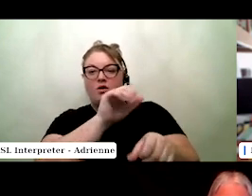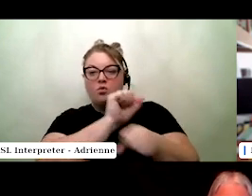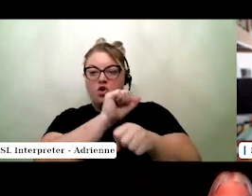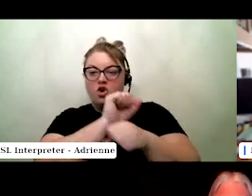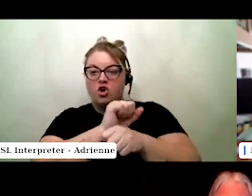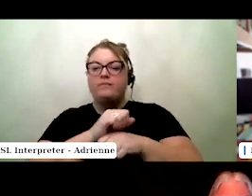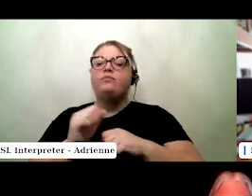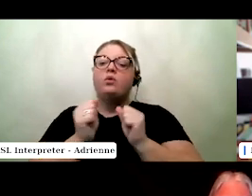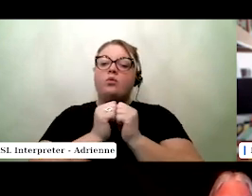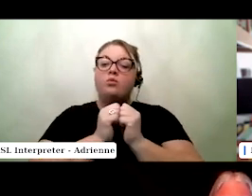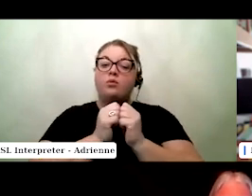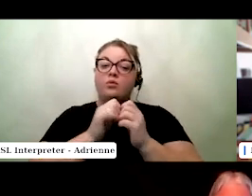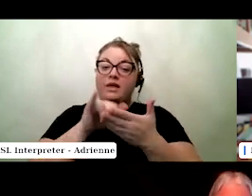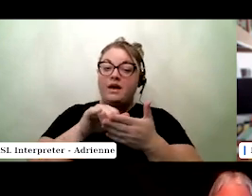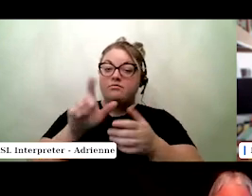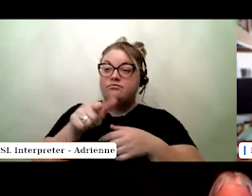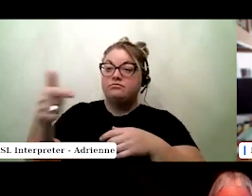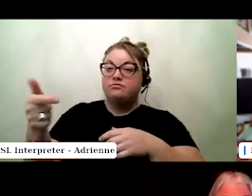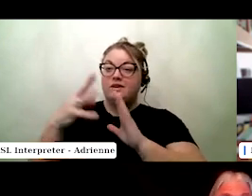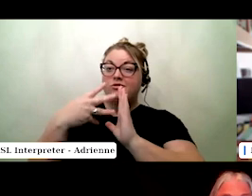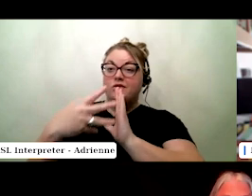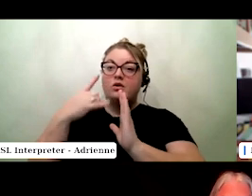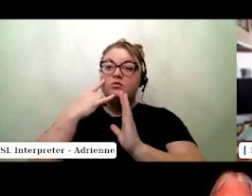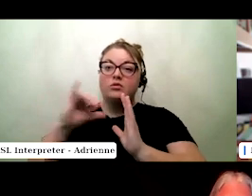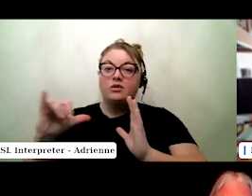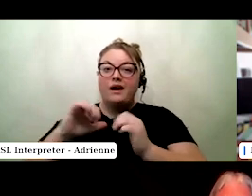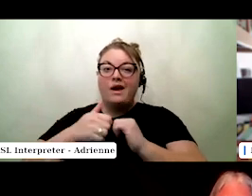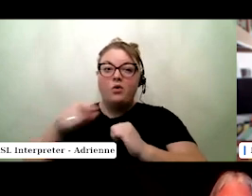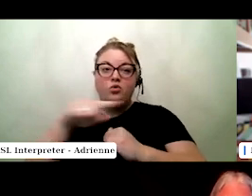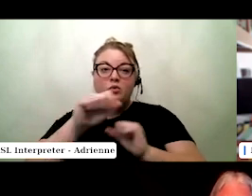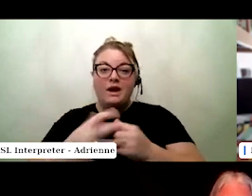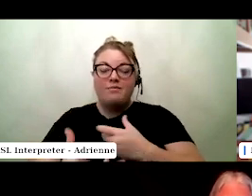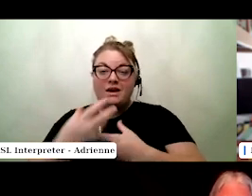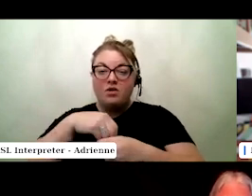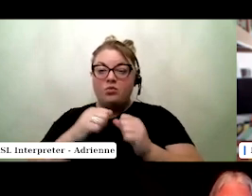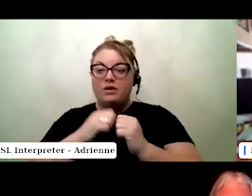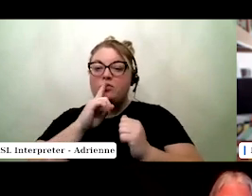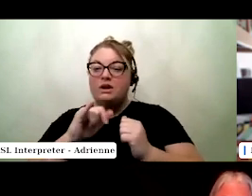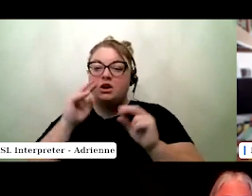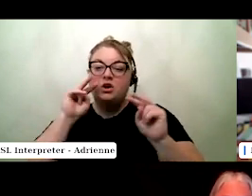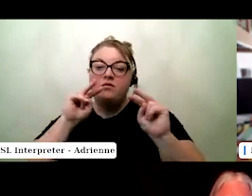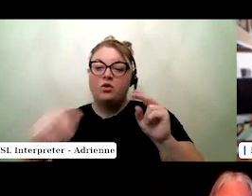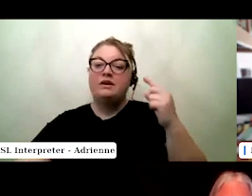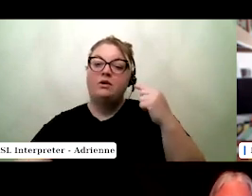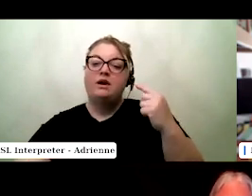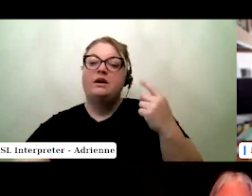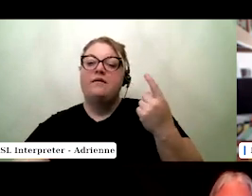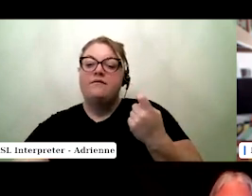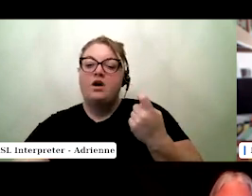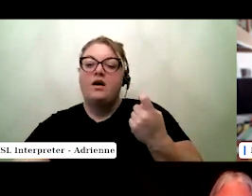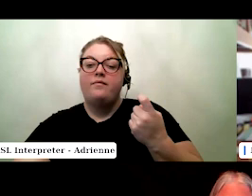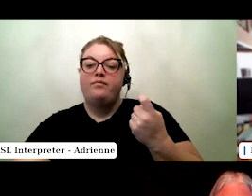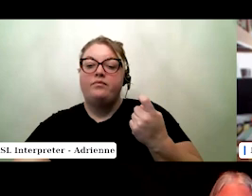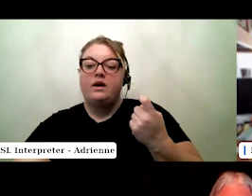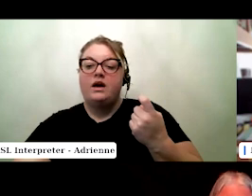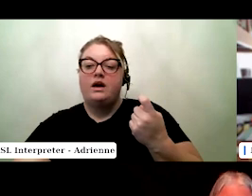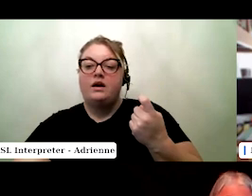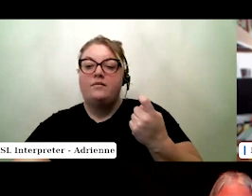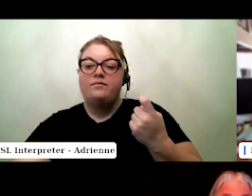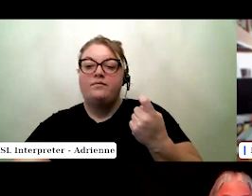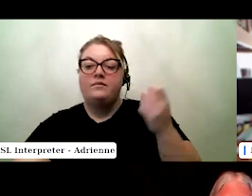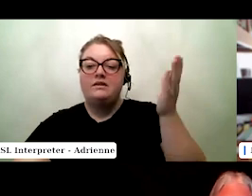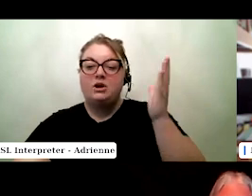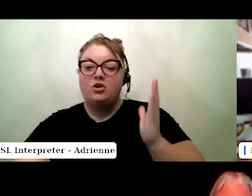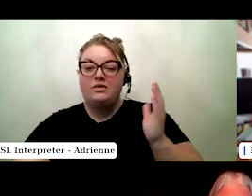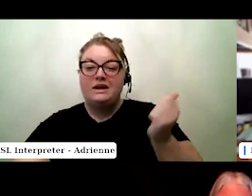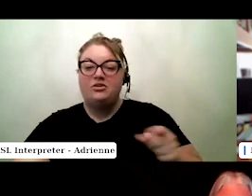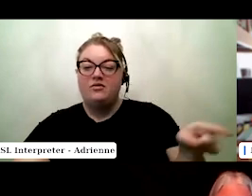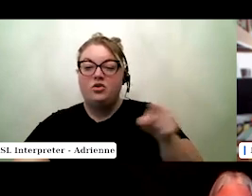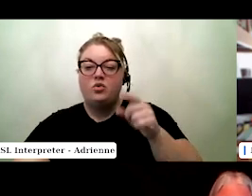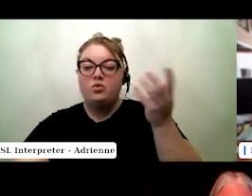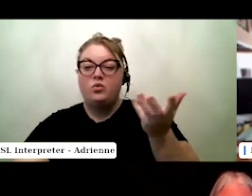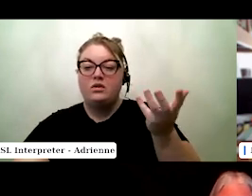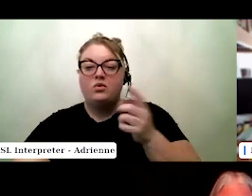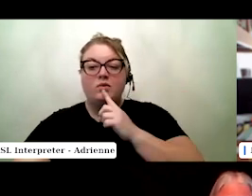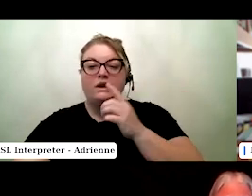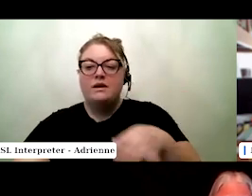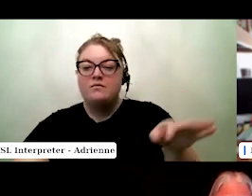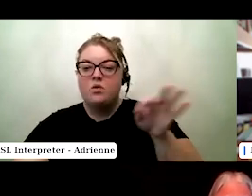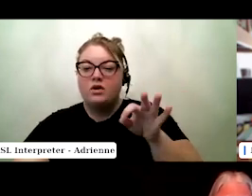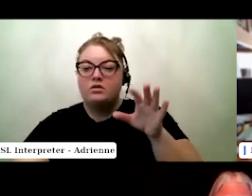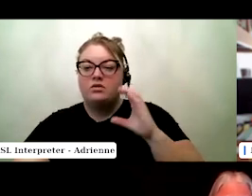So with that, I'm gonna turn it back to the agenda to hear what this looks like, and how you can get involved to hearing from our speakers and from each of you in what I know is gonna be a really important and engaging conversation.